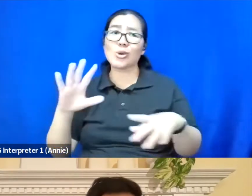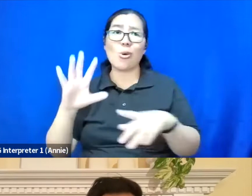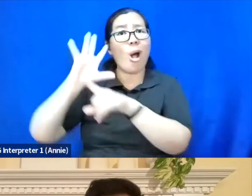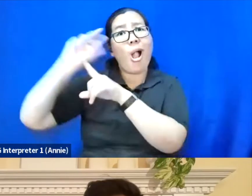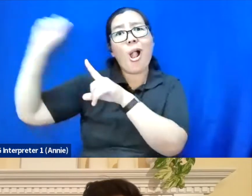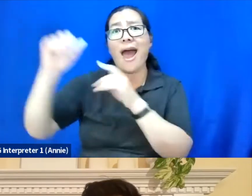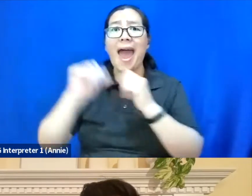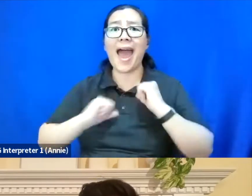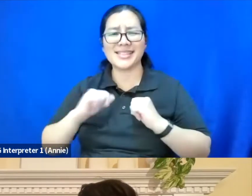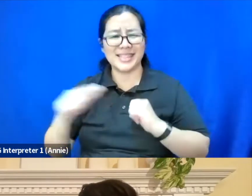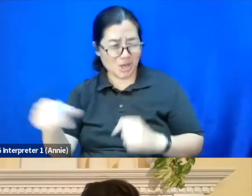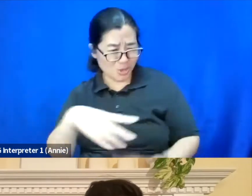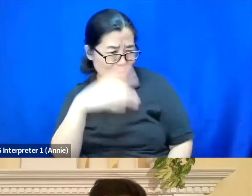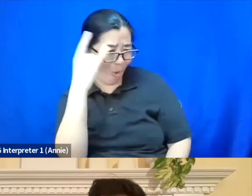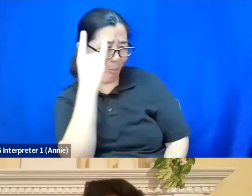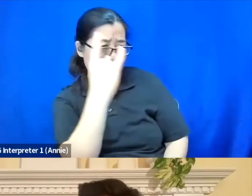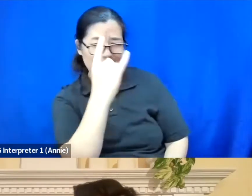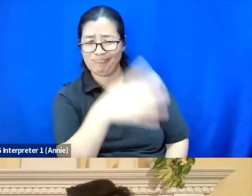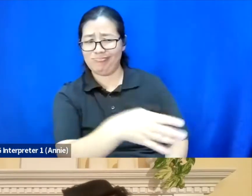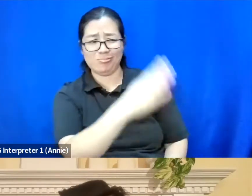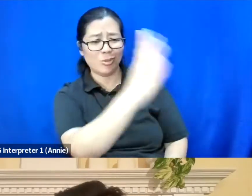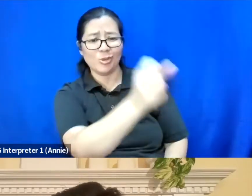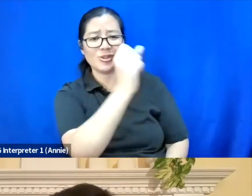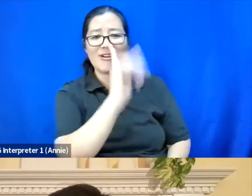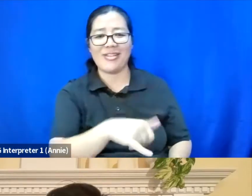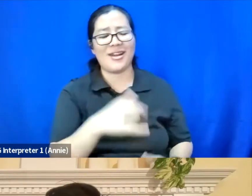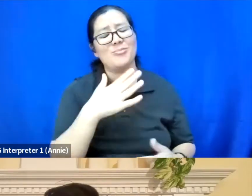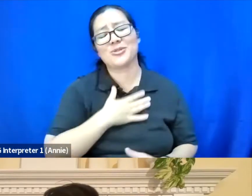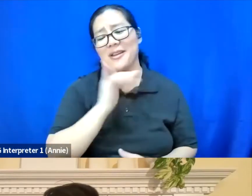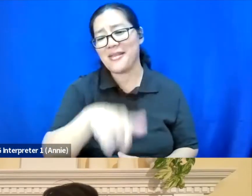But they all take very different forms, and I think they --